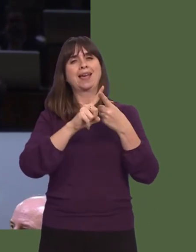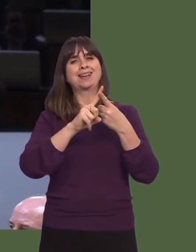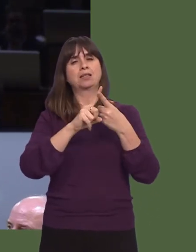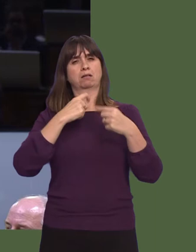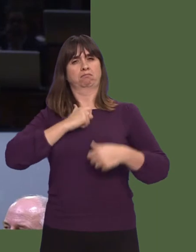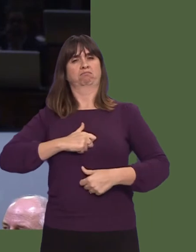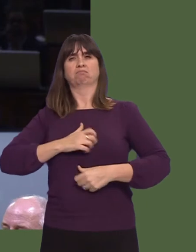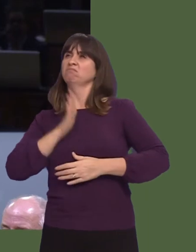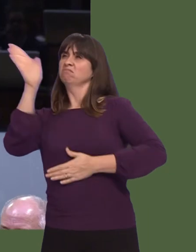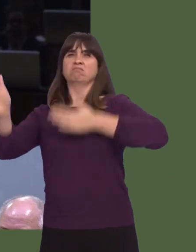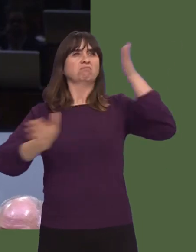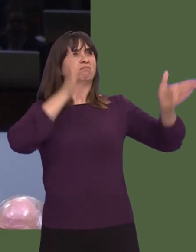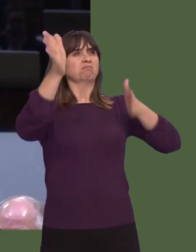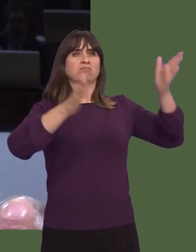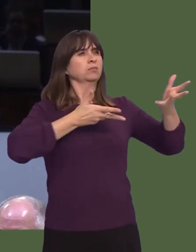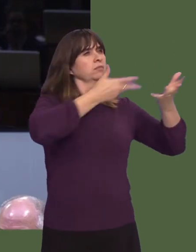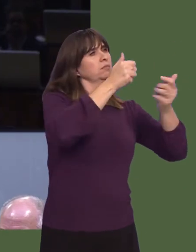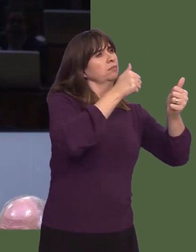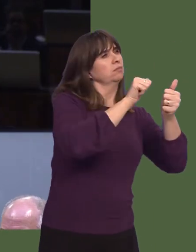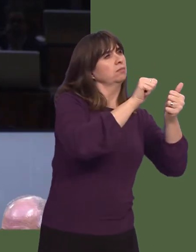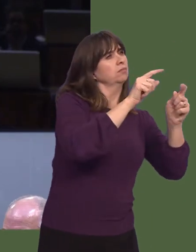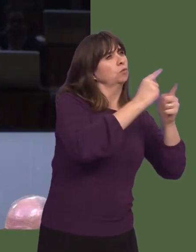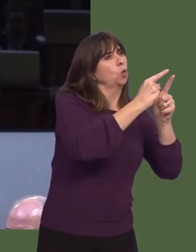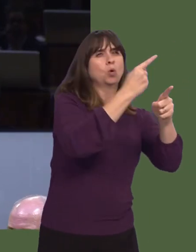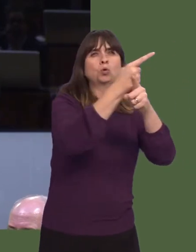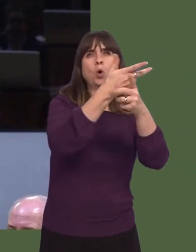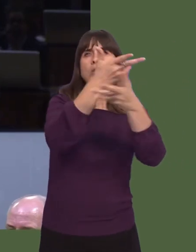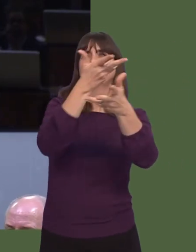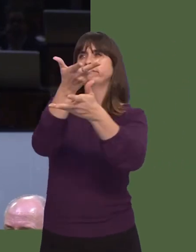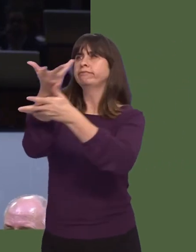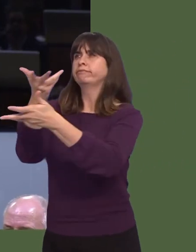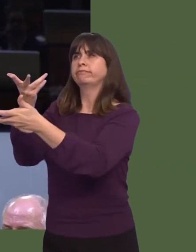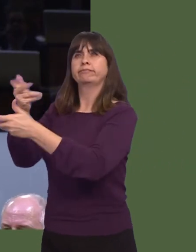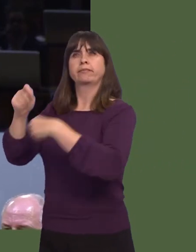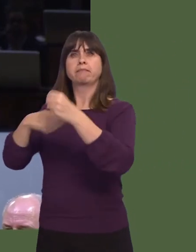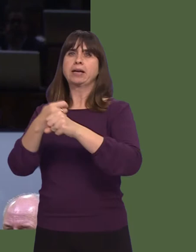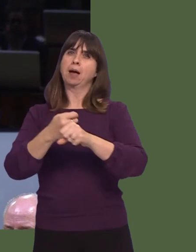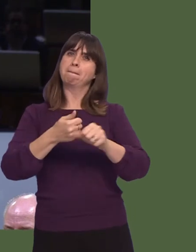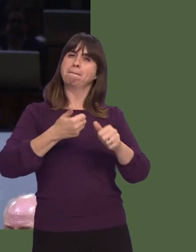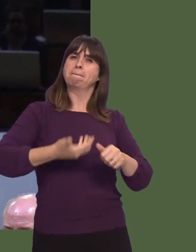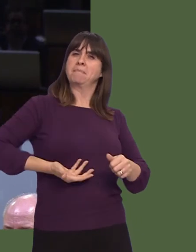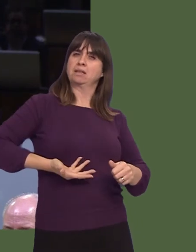outside of the EU? That will, of course, raise Wales's commercial presence and international